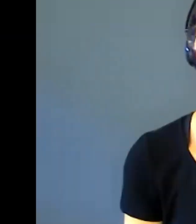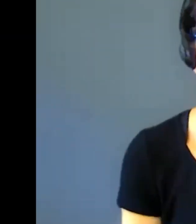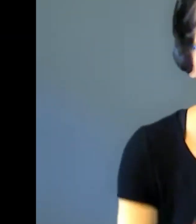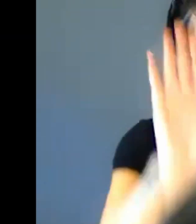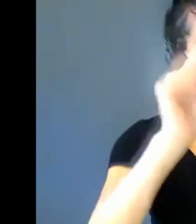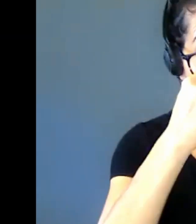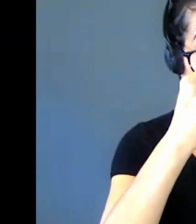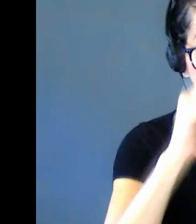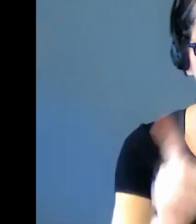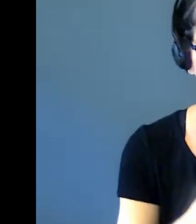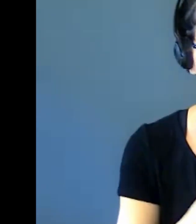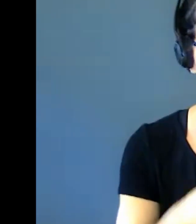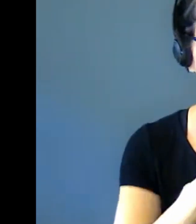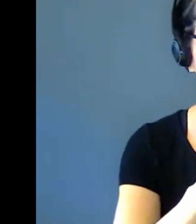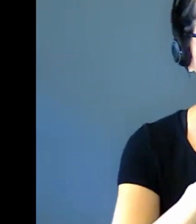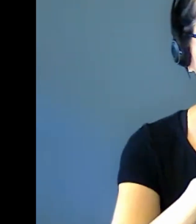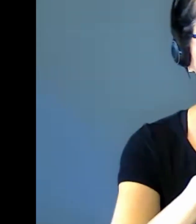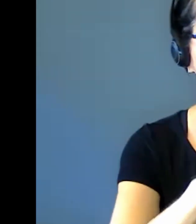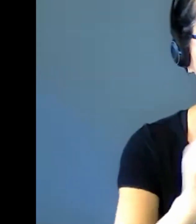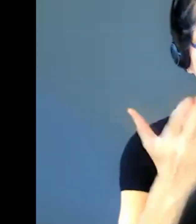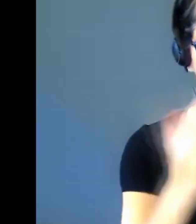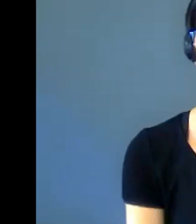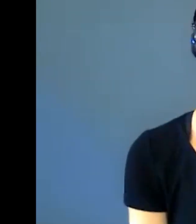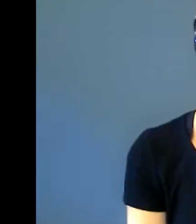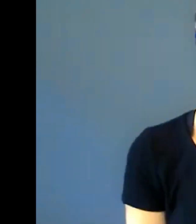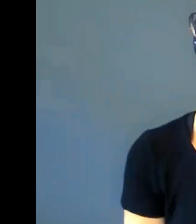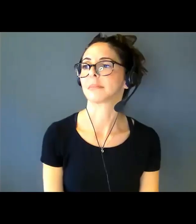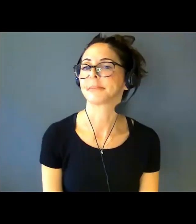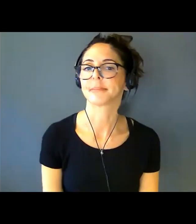Valentina, the floor is yours. >> VALENTINA POMATTO: Good morning, afternoon,